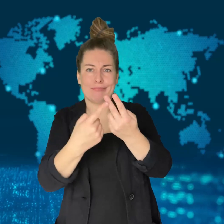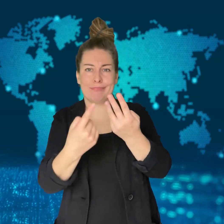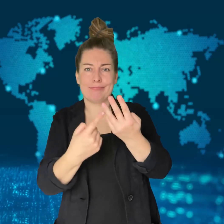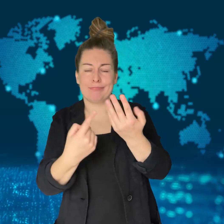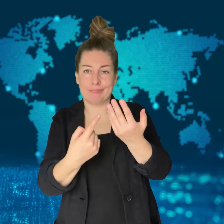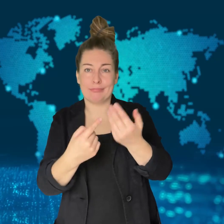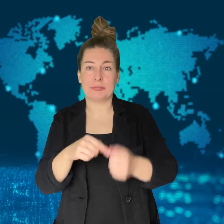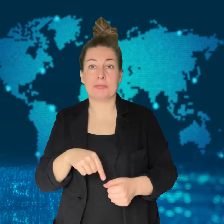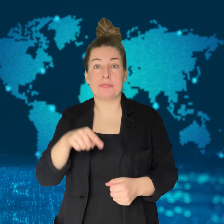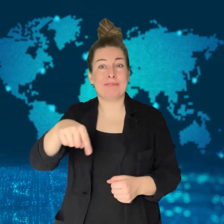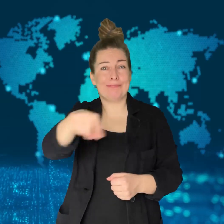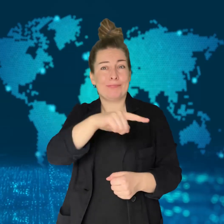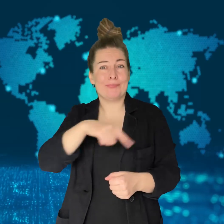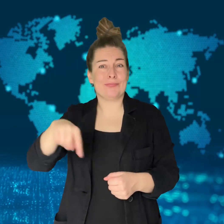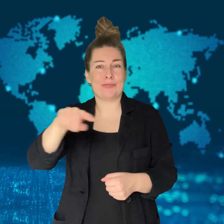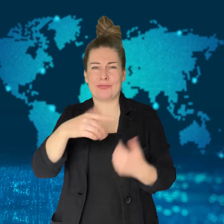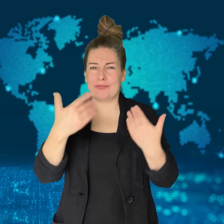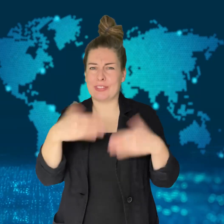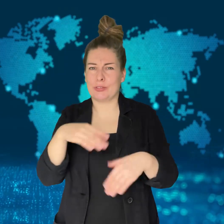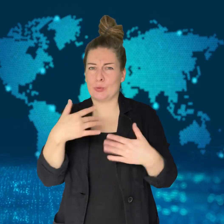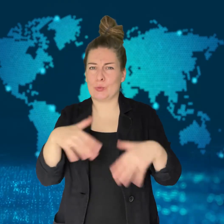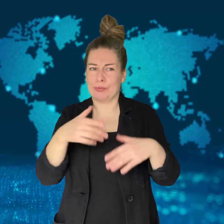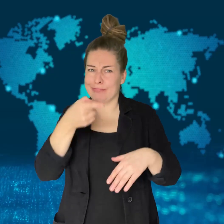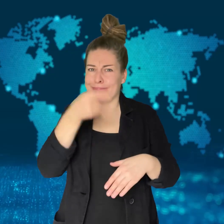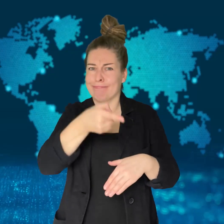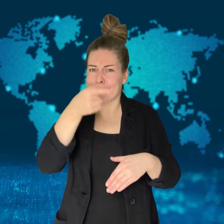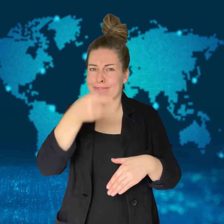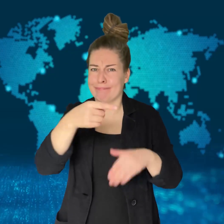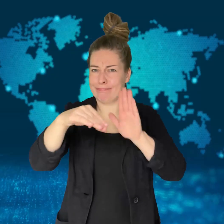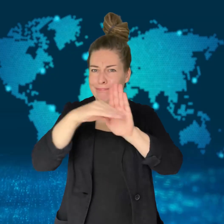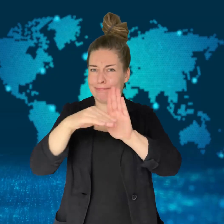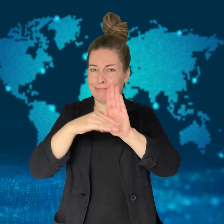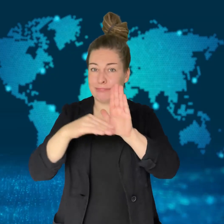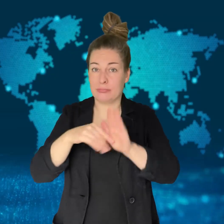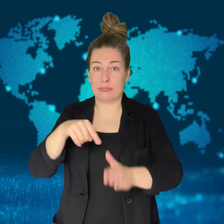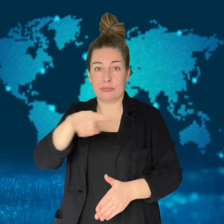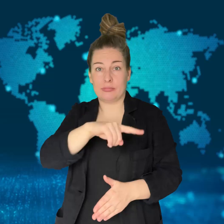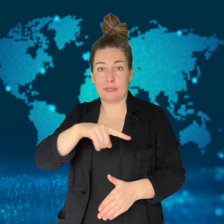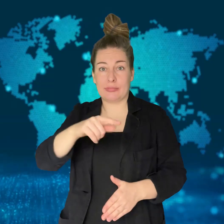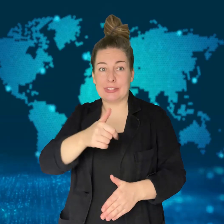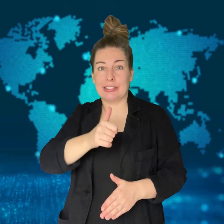The judge gave the group initial conditions.